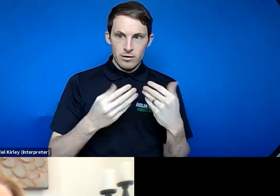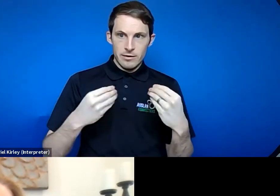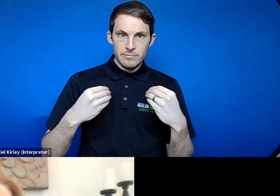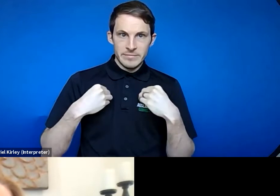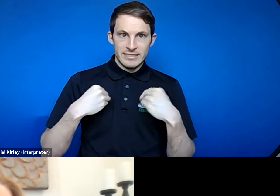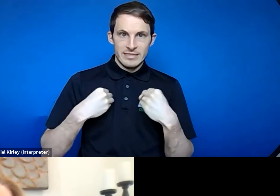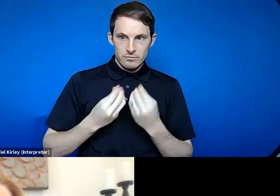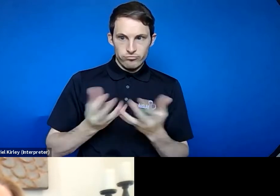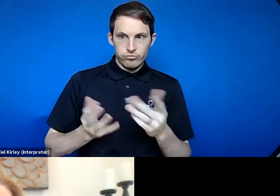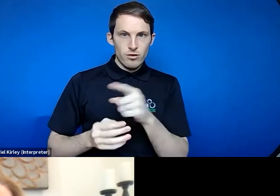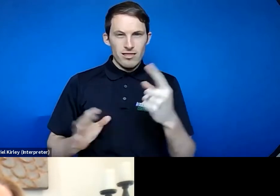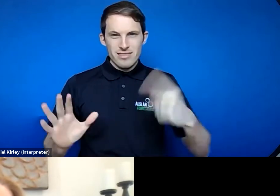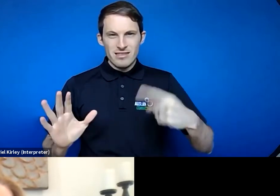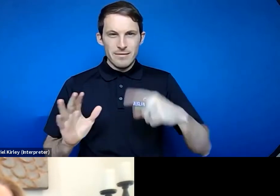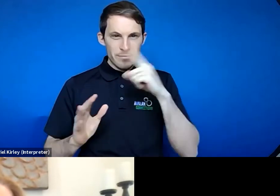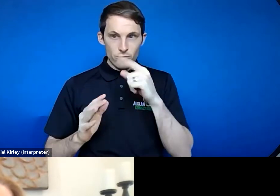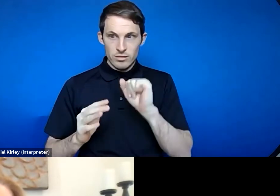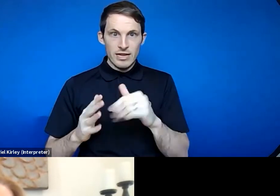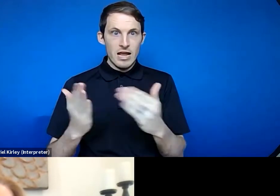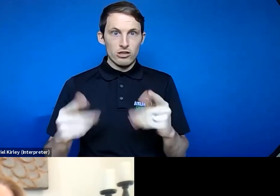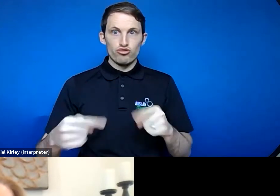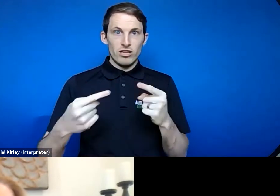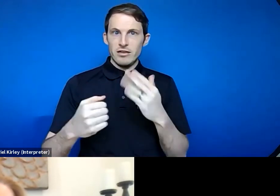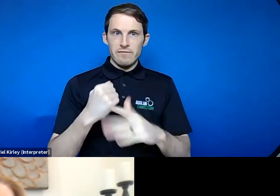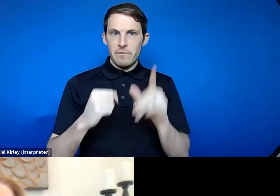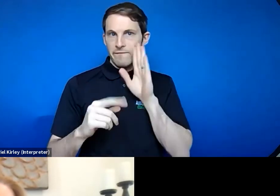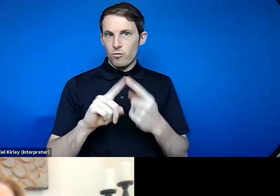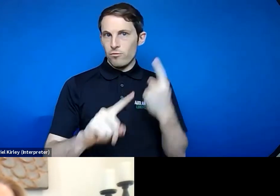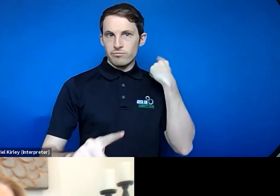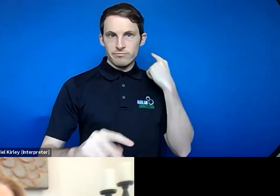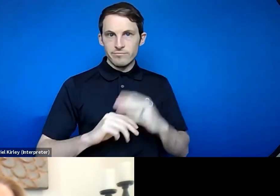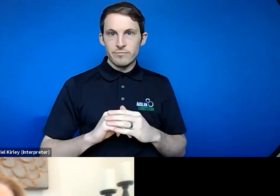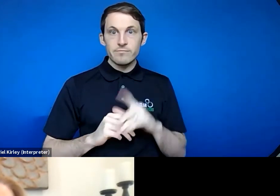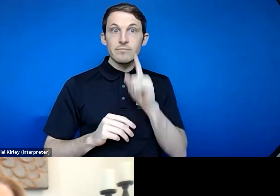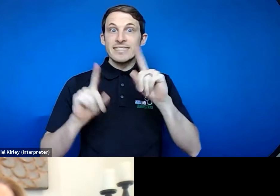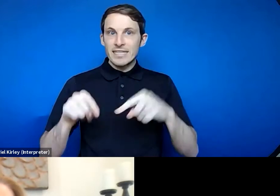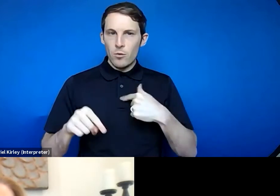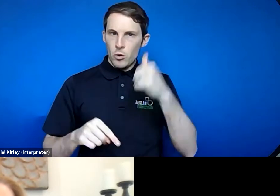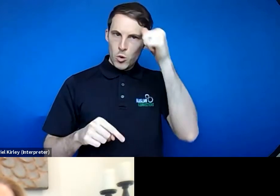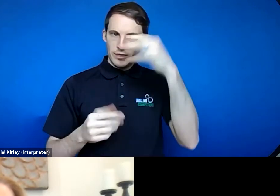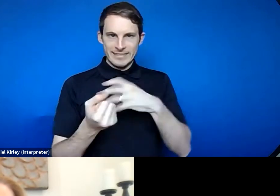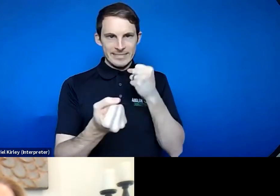been unprecedented. From the start we knew we had to support our staff, students, and